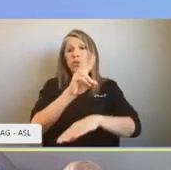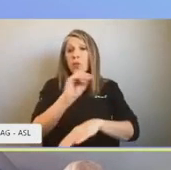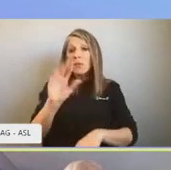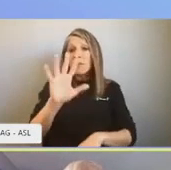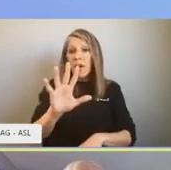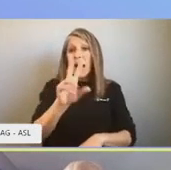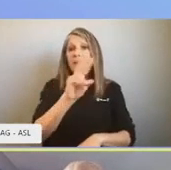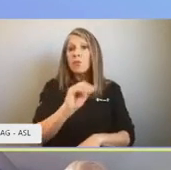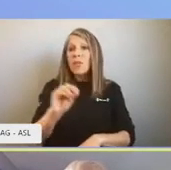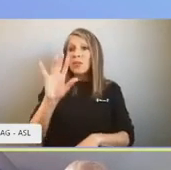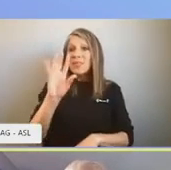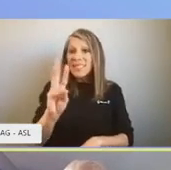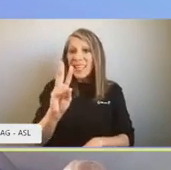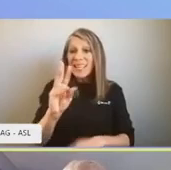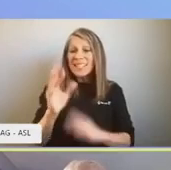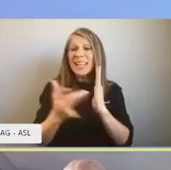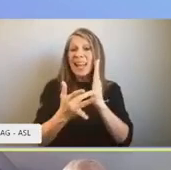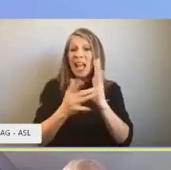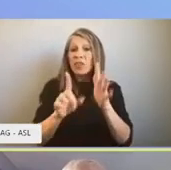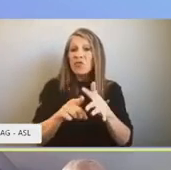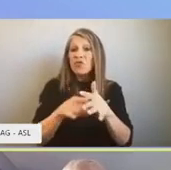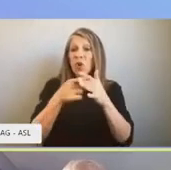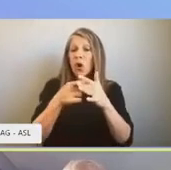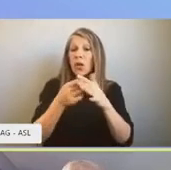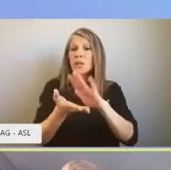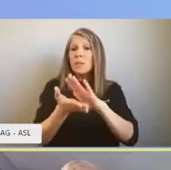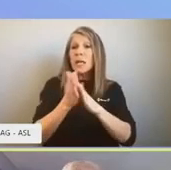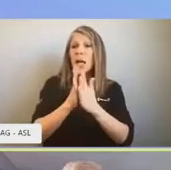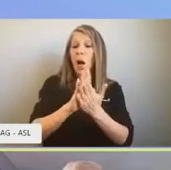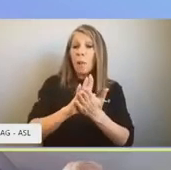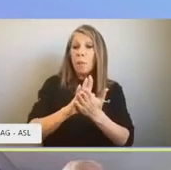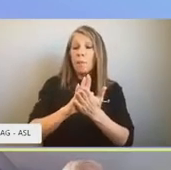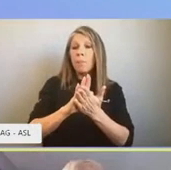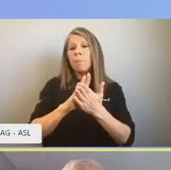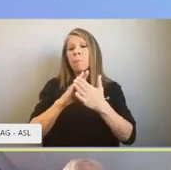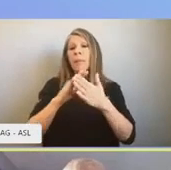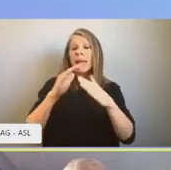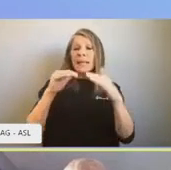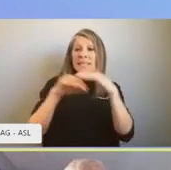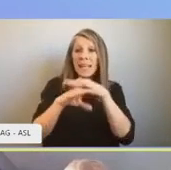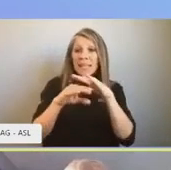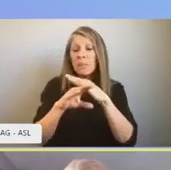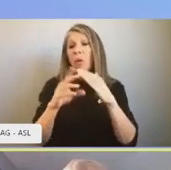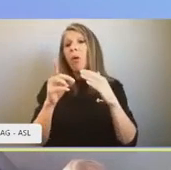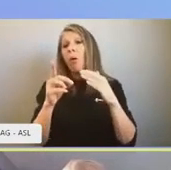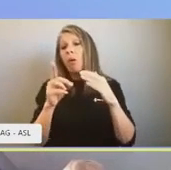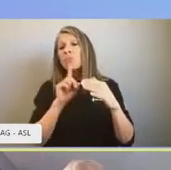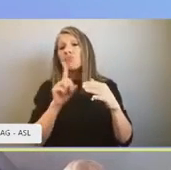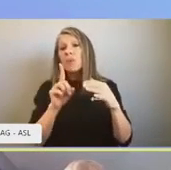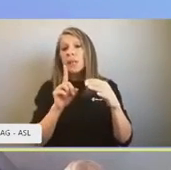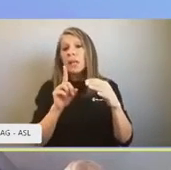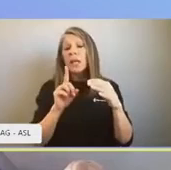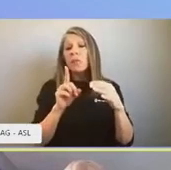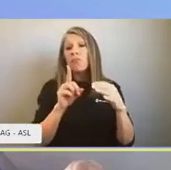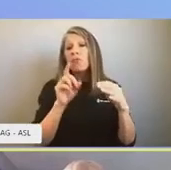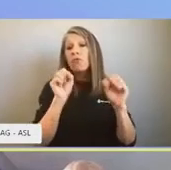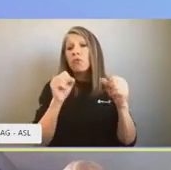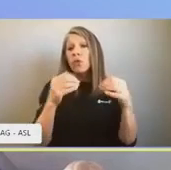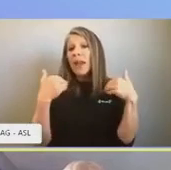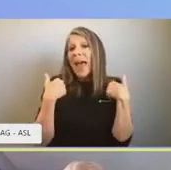catching up with what I truly need. So the rise of technology starting in 2005, 2006, where technology began